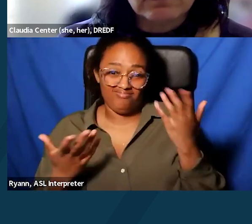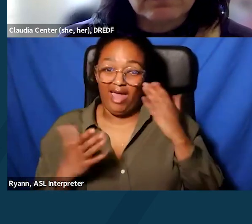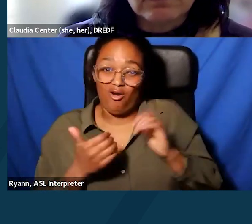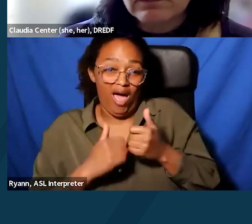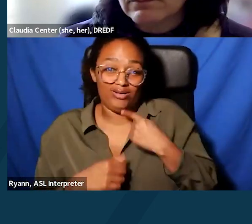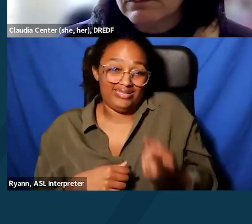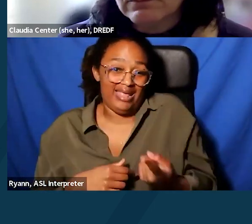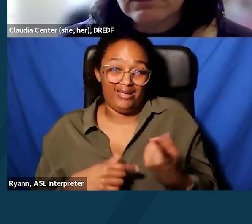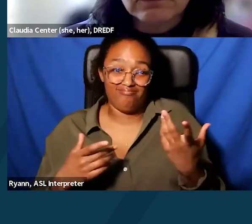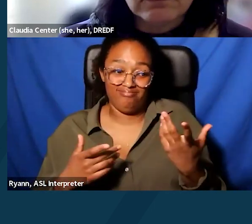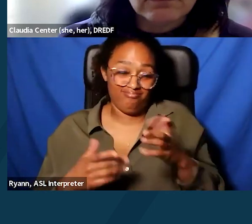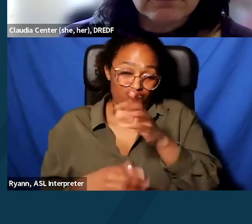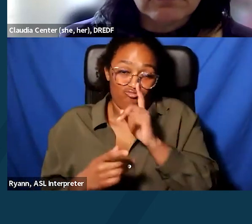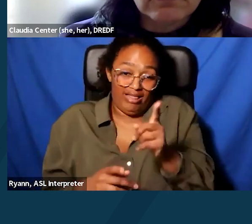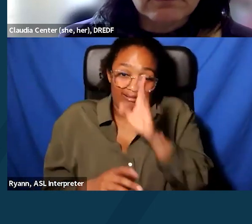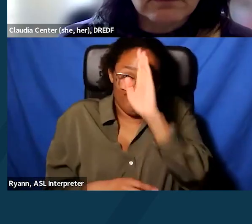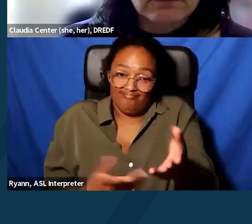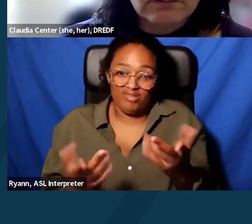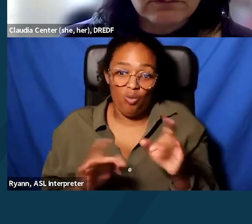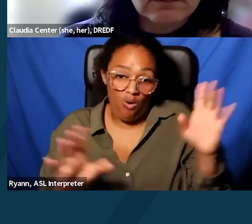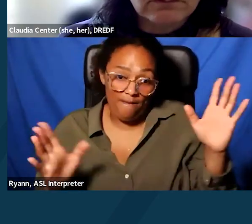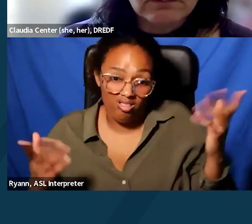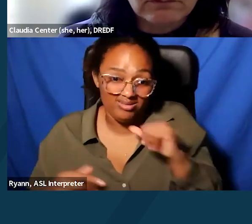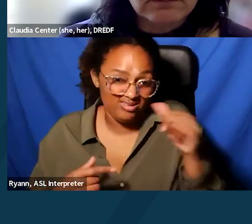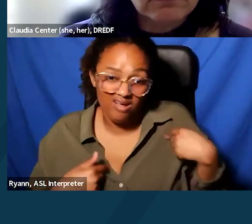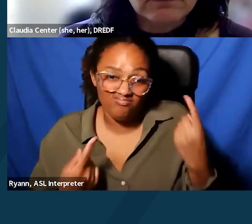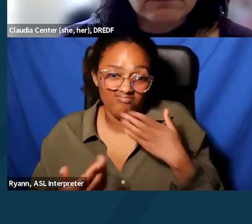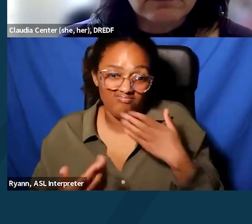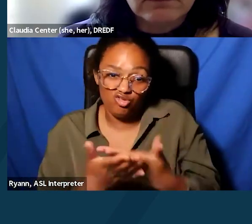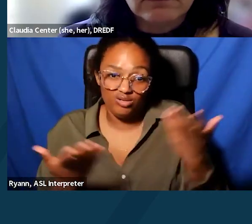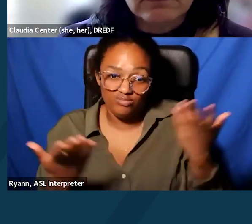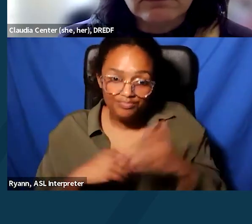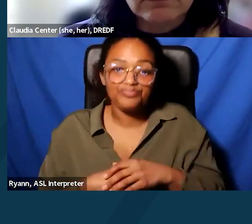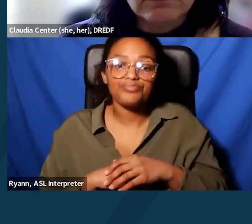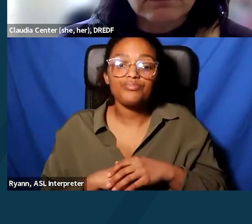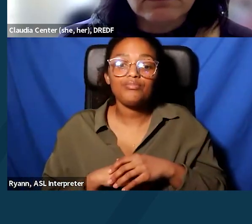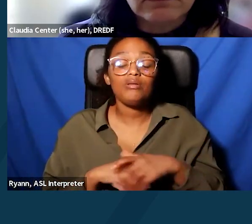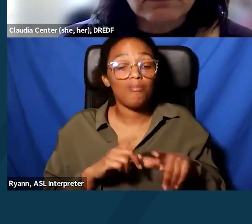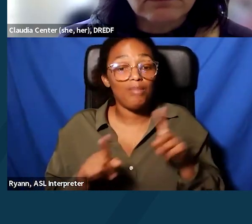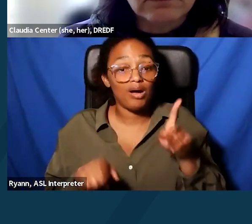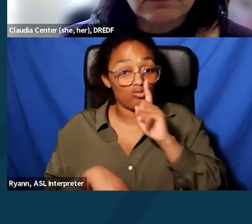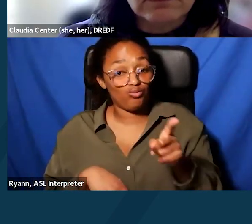And institutional services, like I say, they reimburse more. You make more money